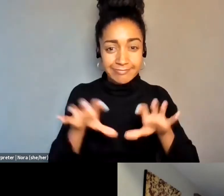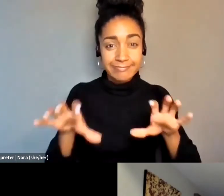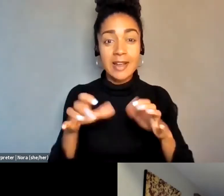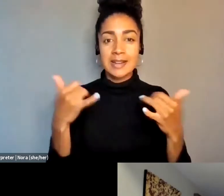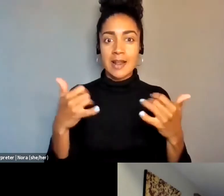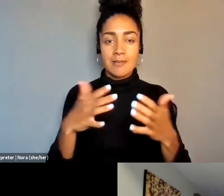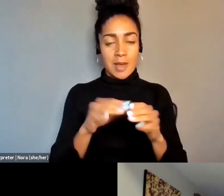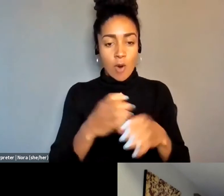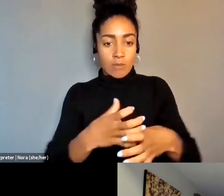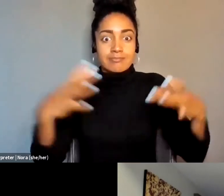new targets and hopefully more quickly move towards the gender-equal world, and I just